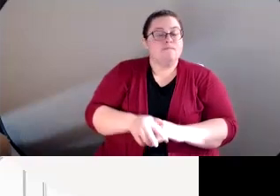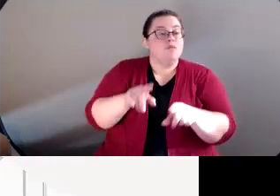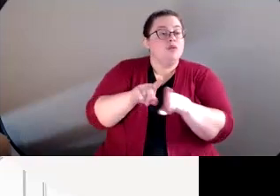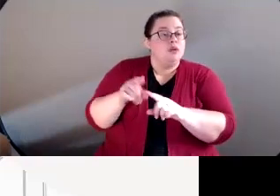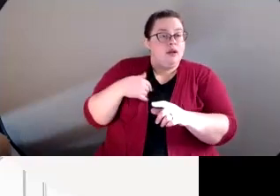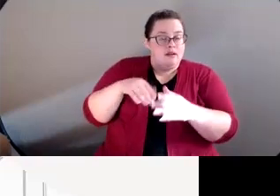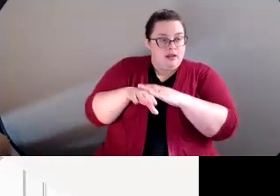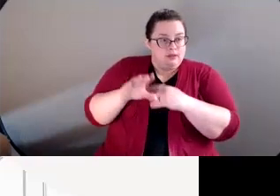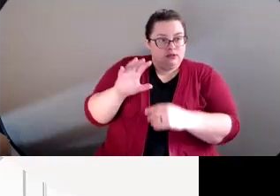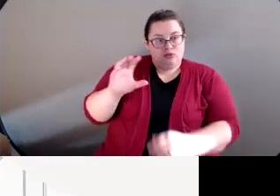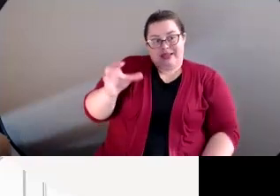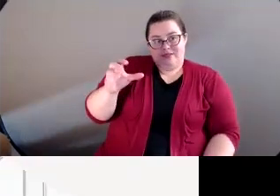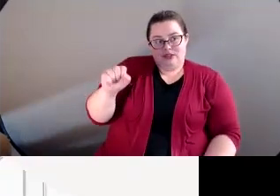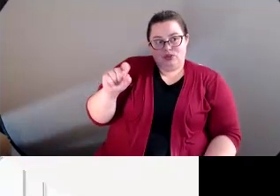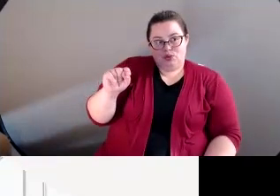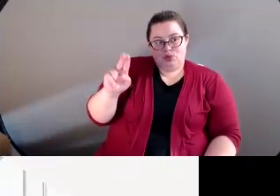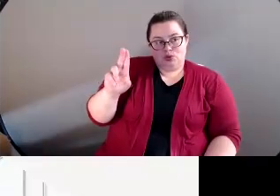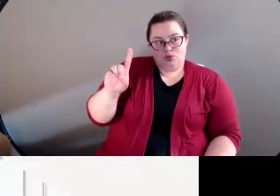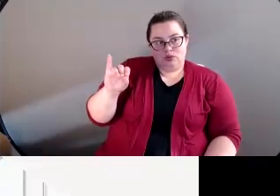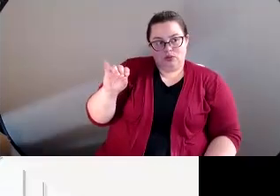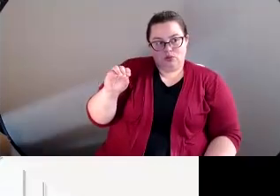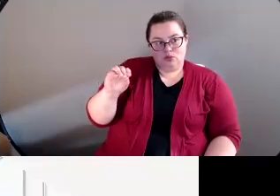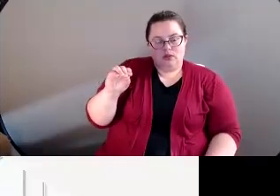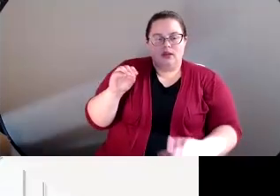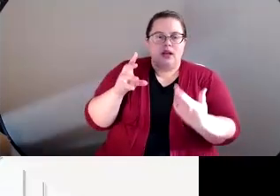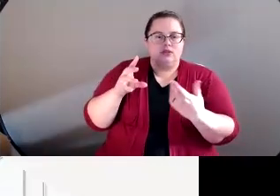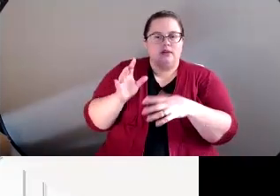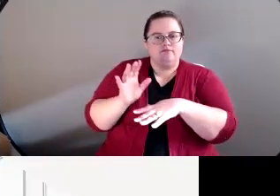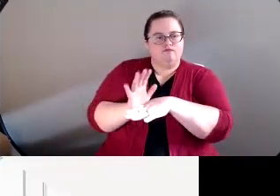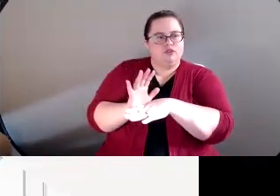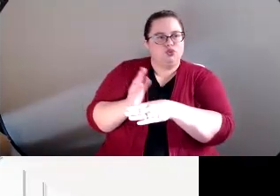and this is a video sharing platform that we've had for a couple of years now.